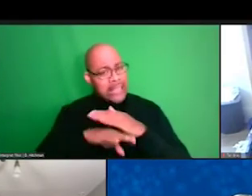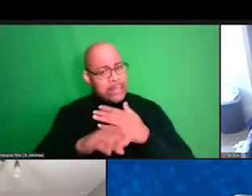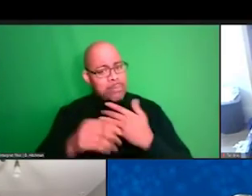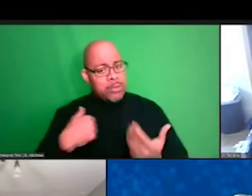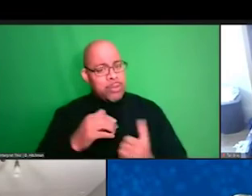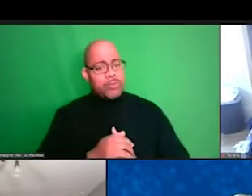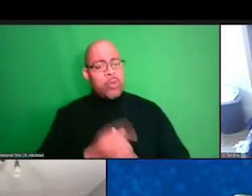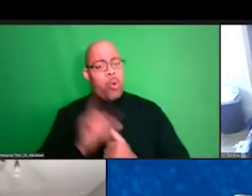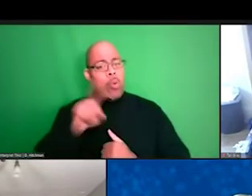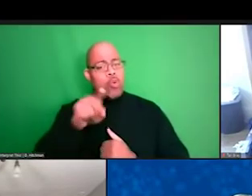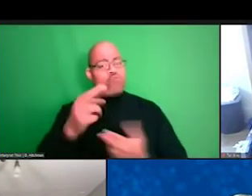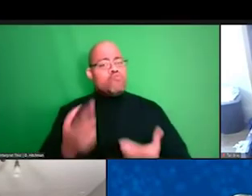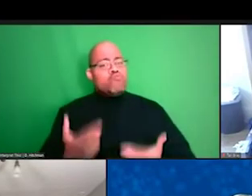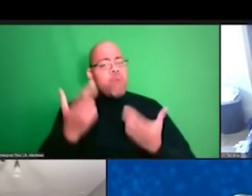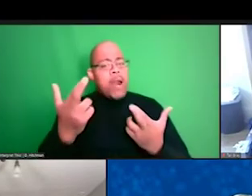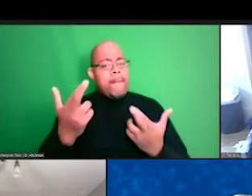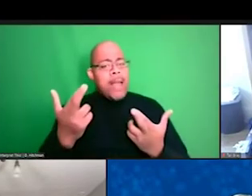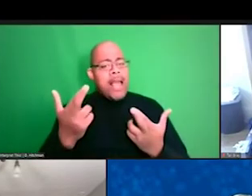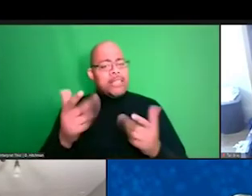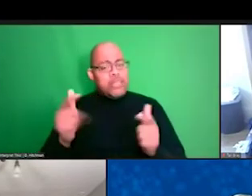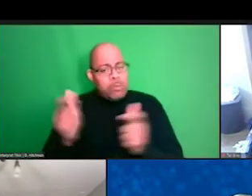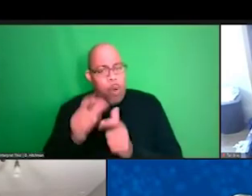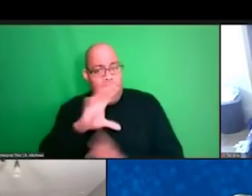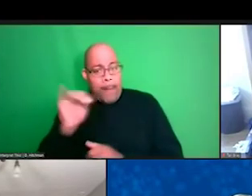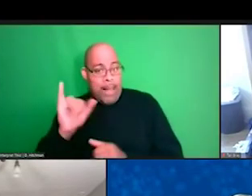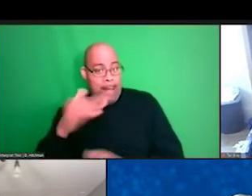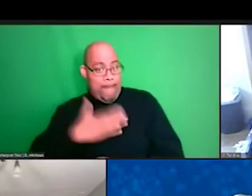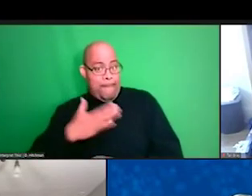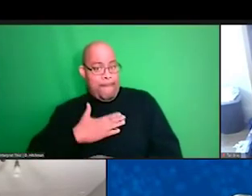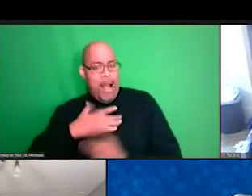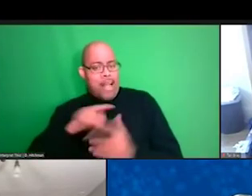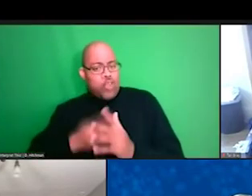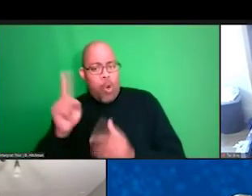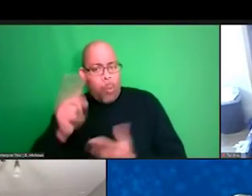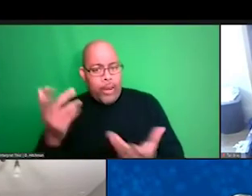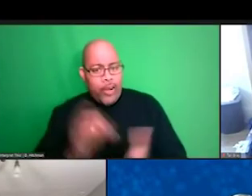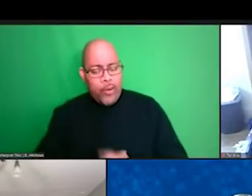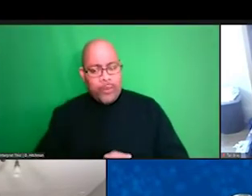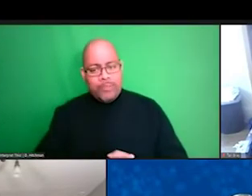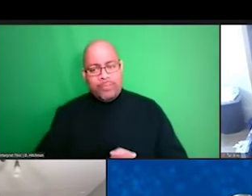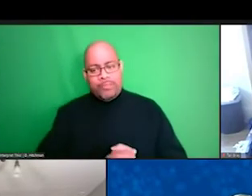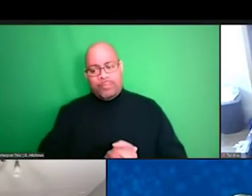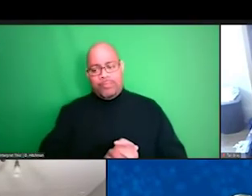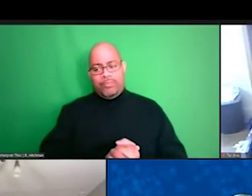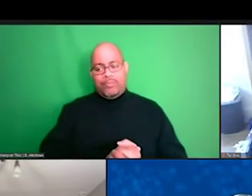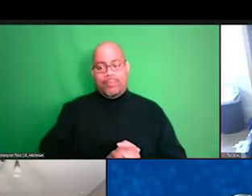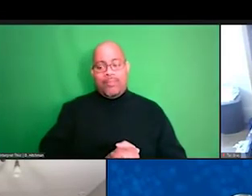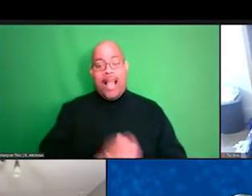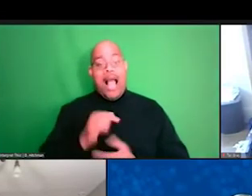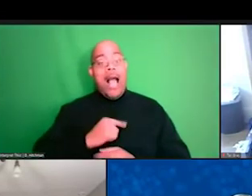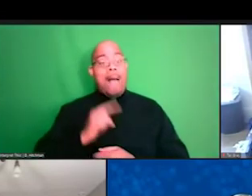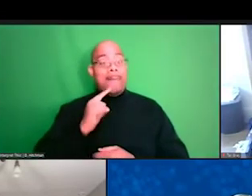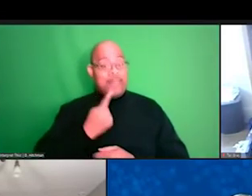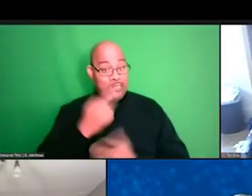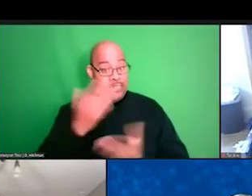recommend a tiny company like mine start? Well, I'm serious here, you should contact